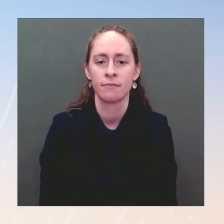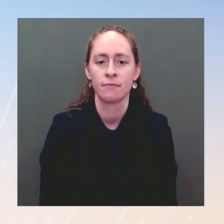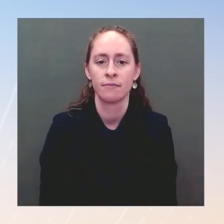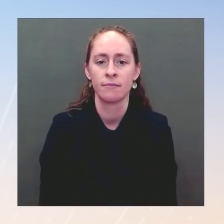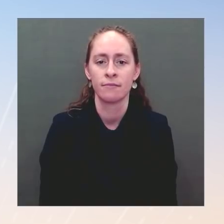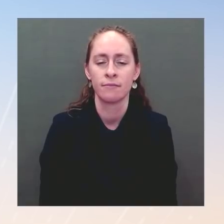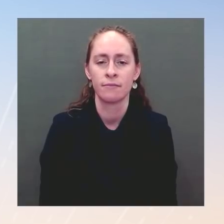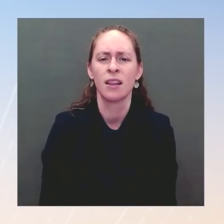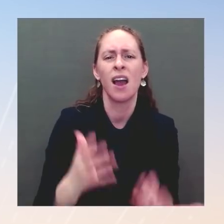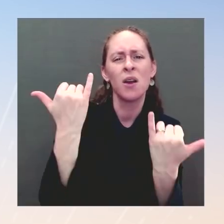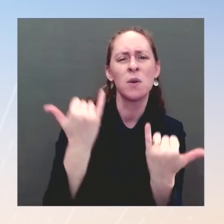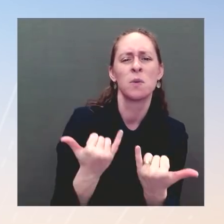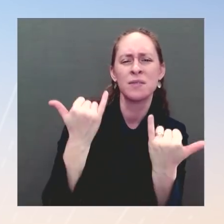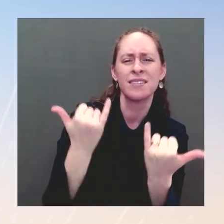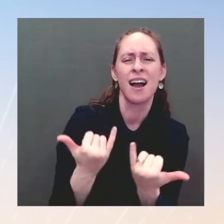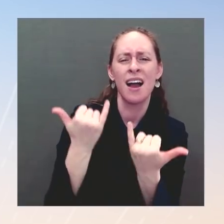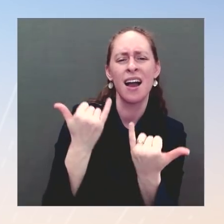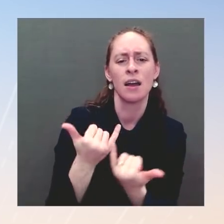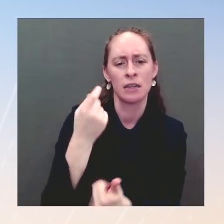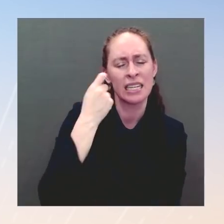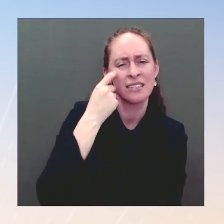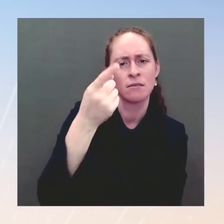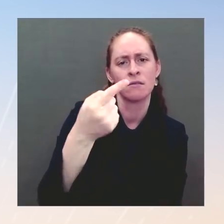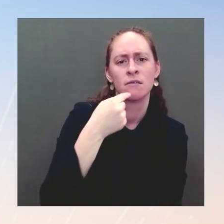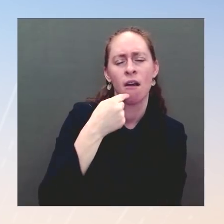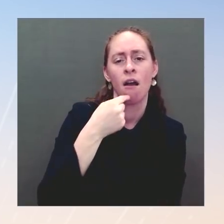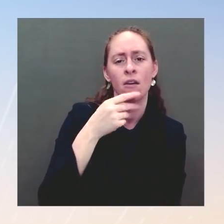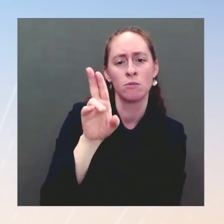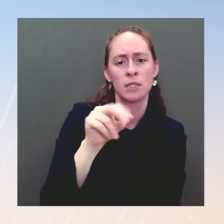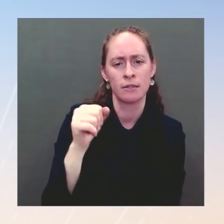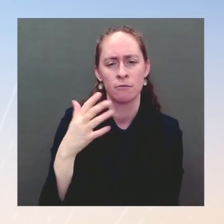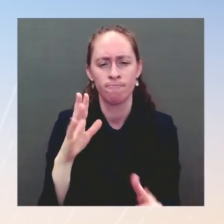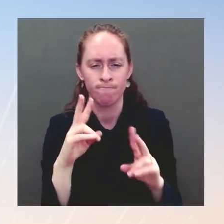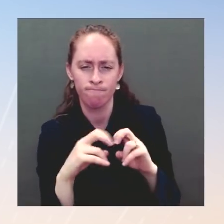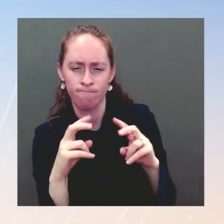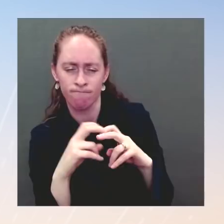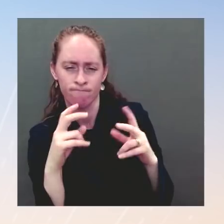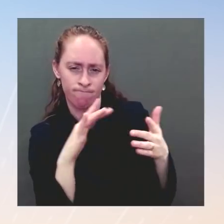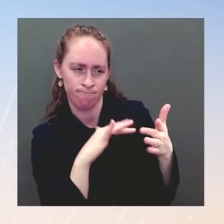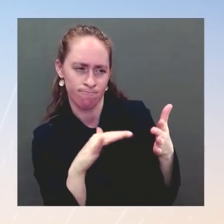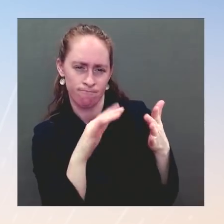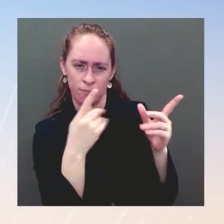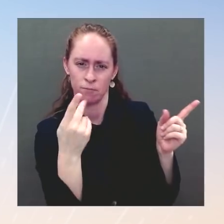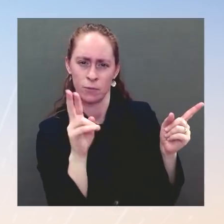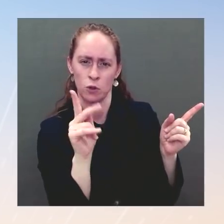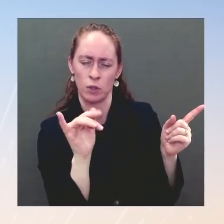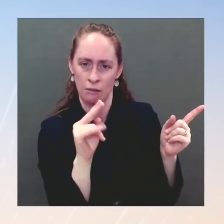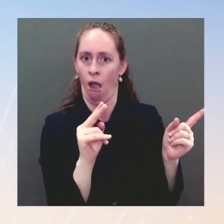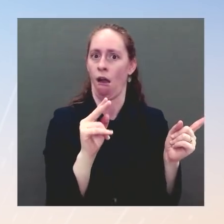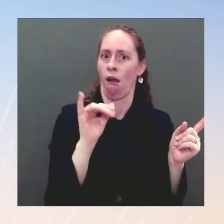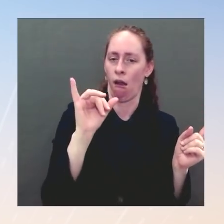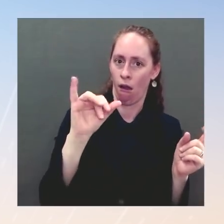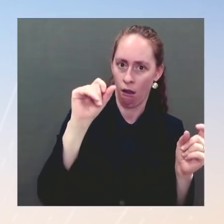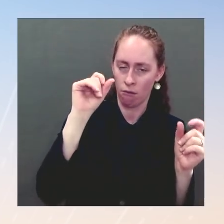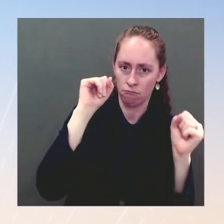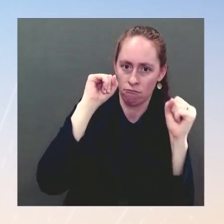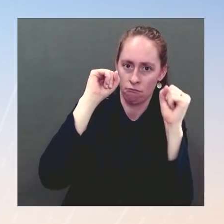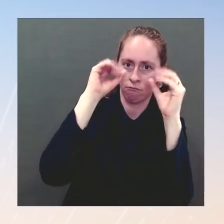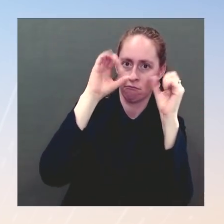that President Putin did not expect the U.S. to have this level of information that we have, did not expect us to put out the amount of information that we put out,